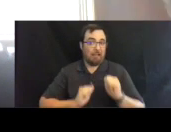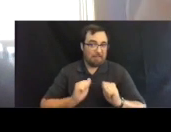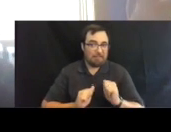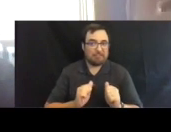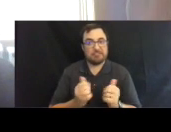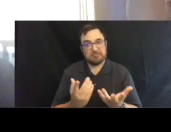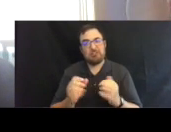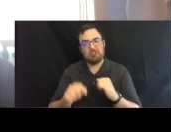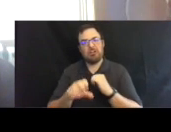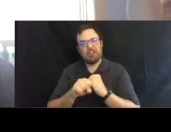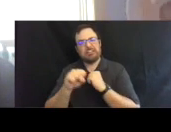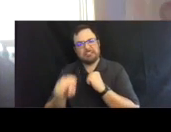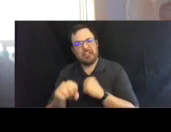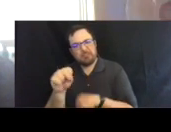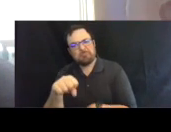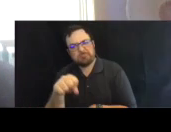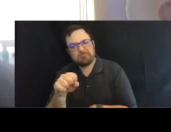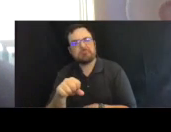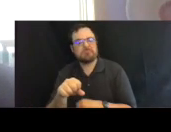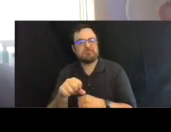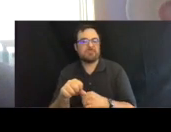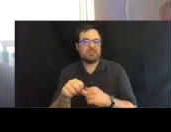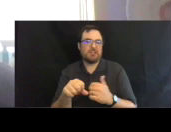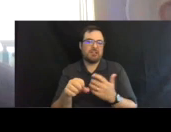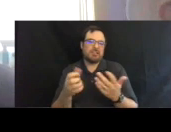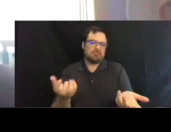it a little bit longer than than that but typically I would say like